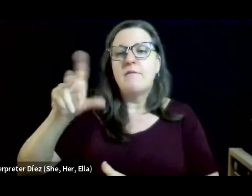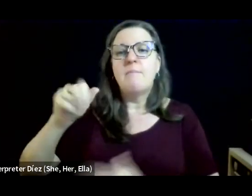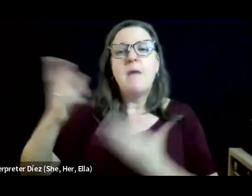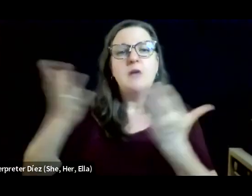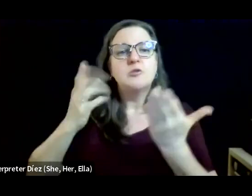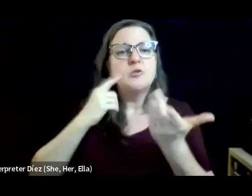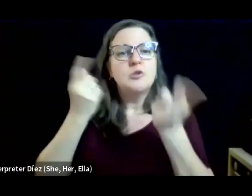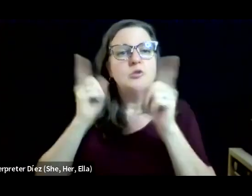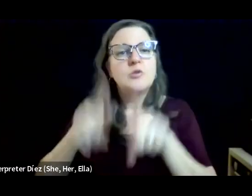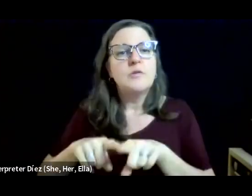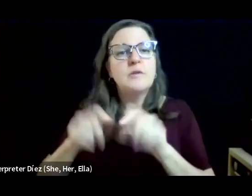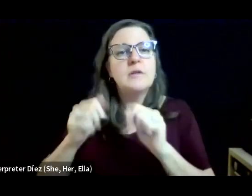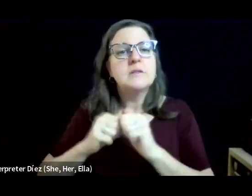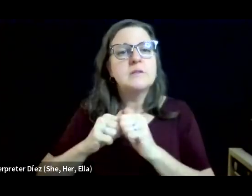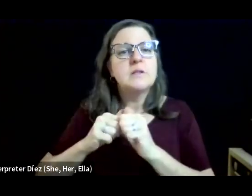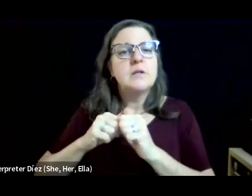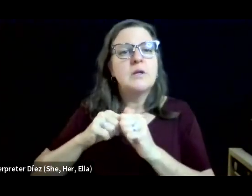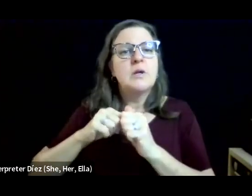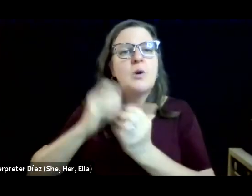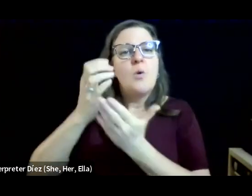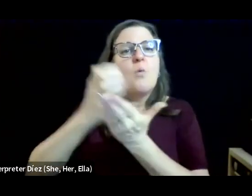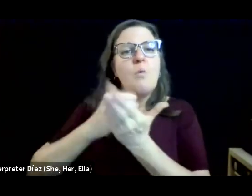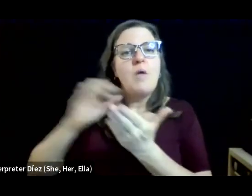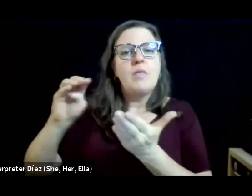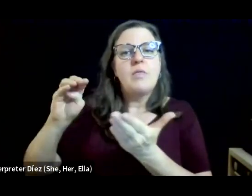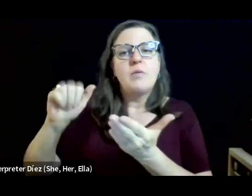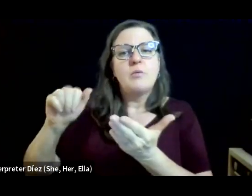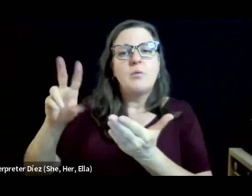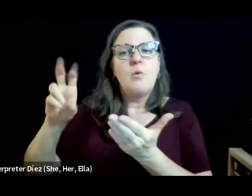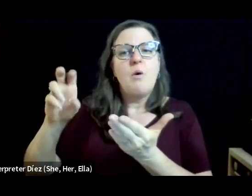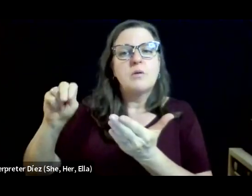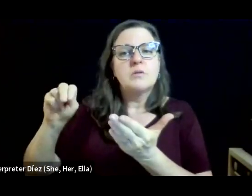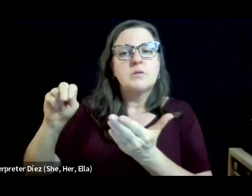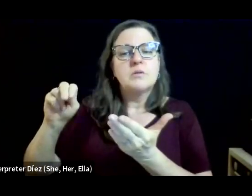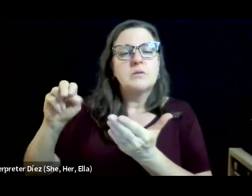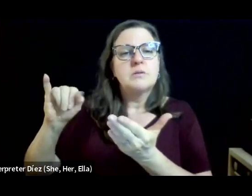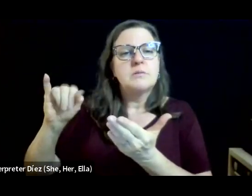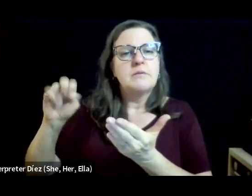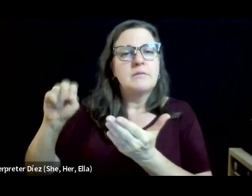Agreement with CourseMaven,